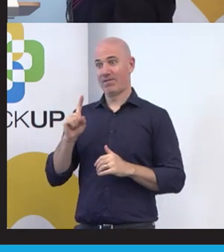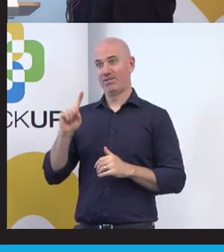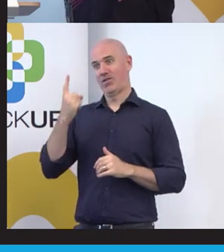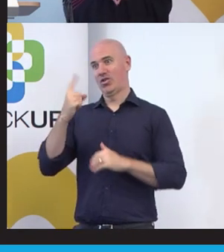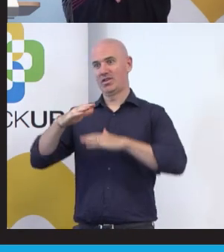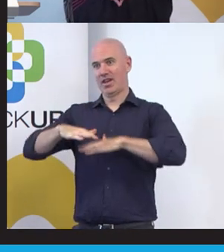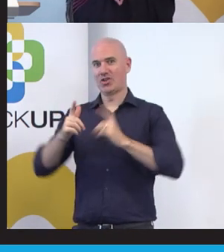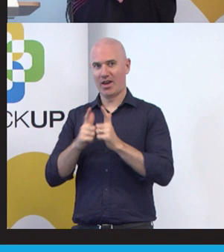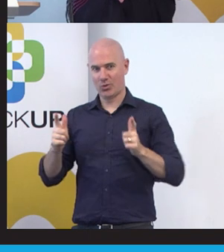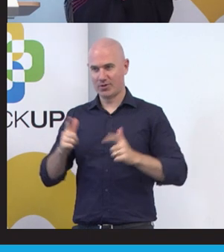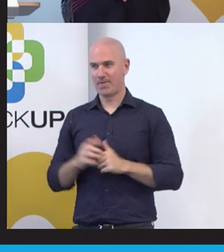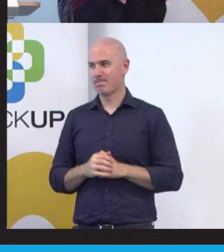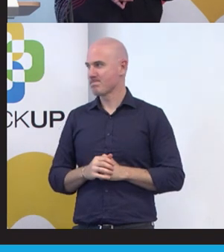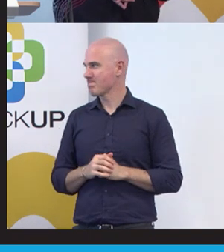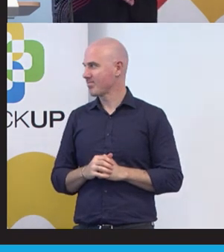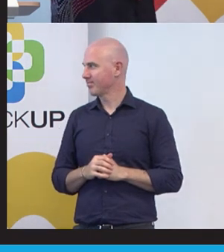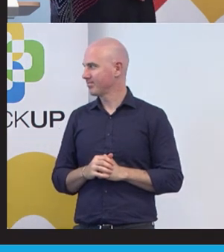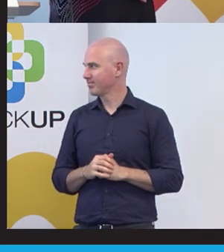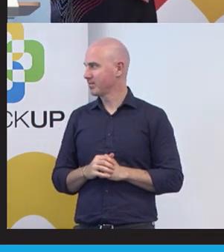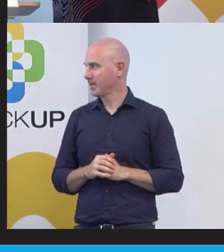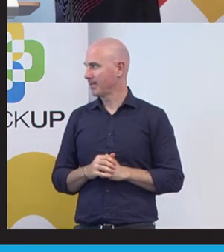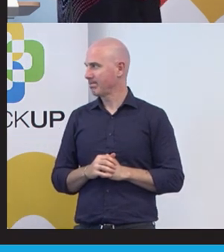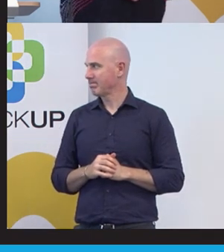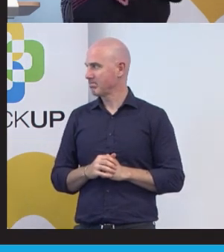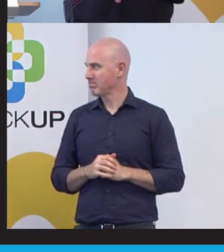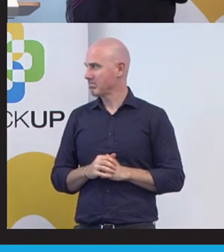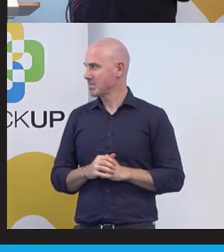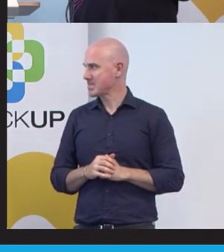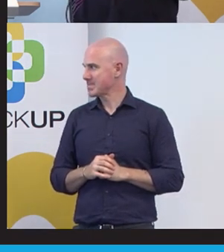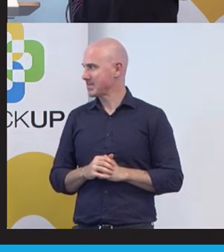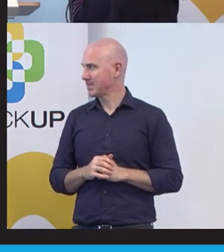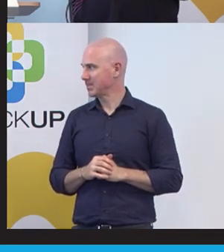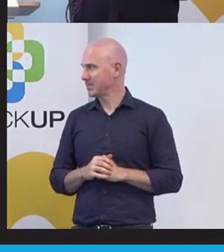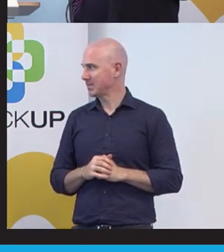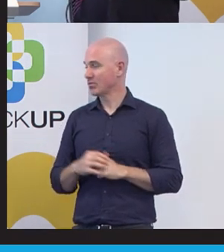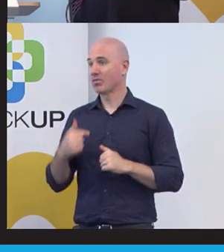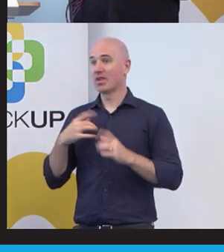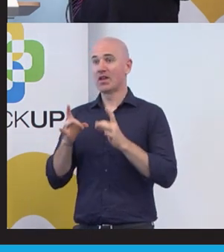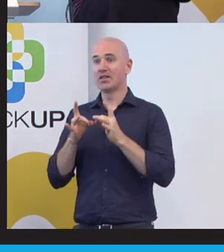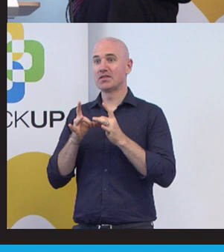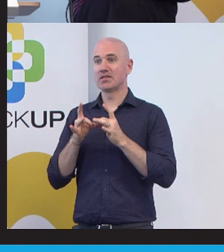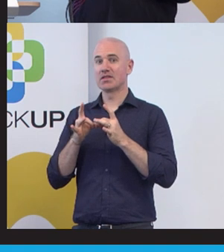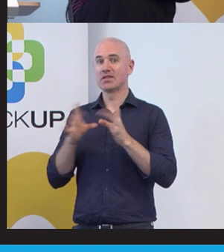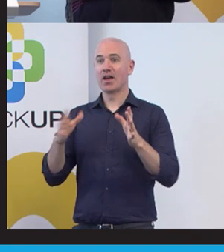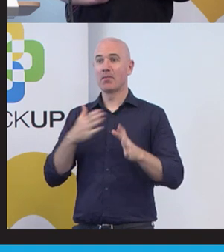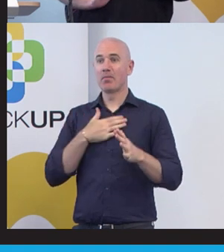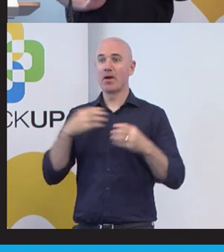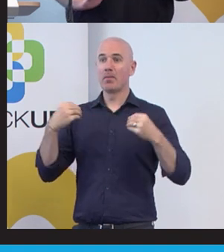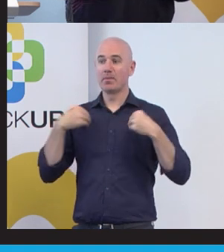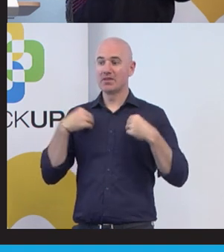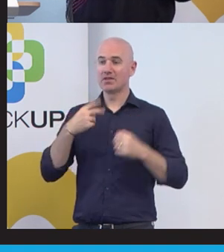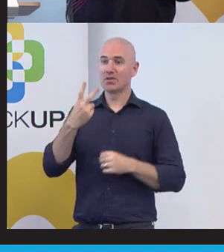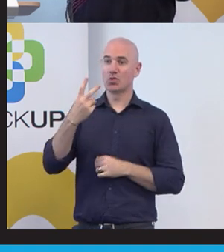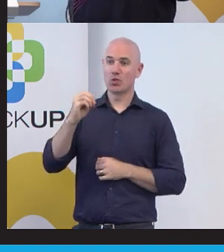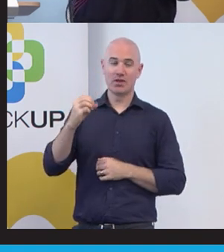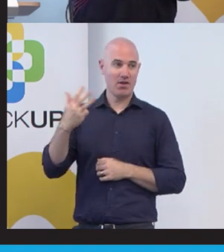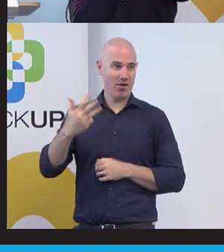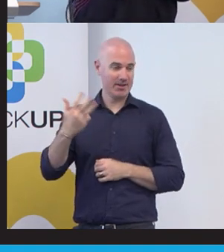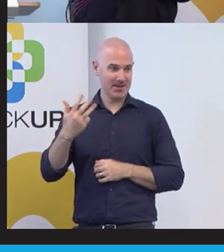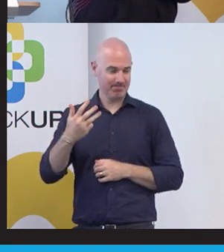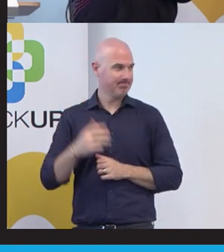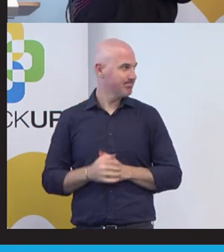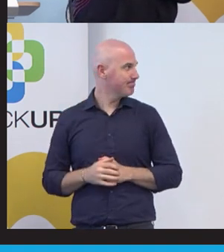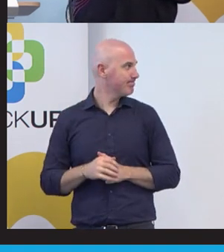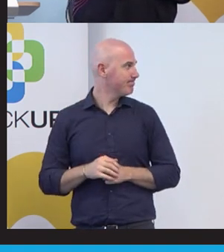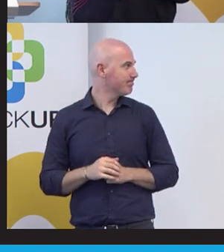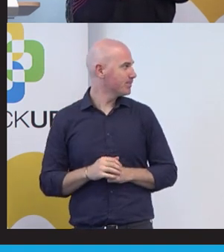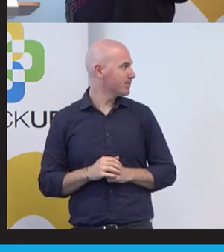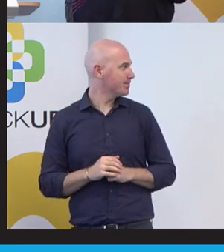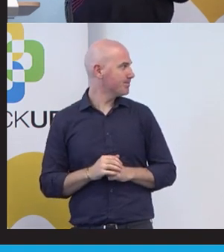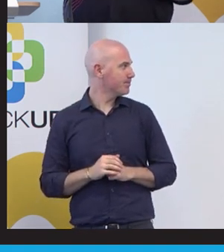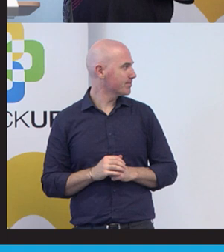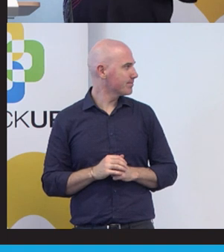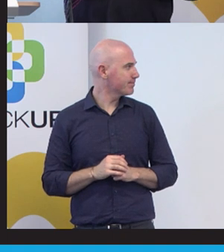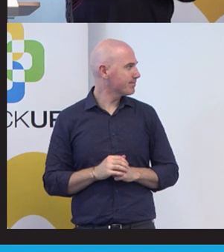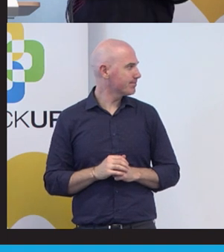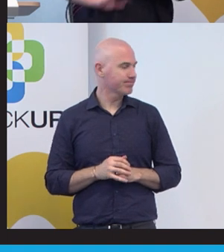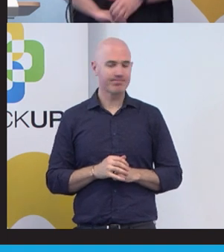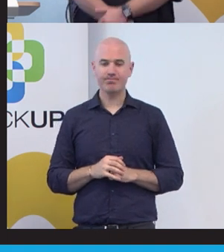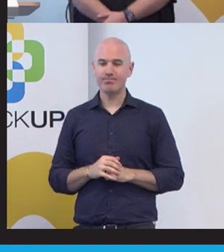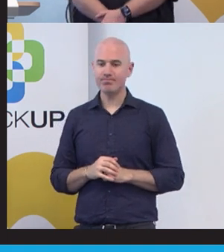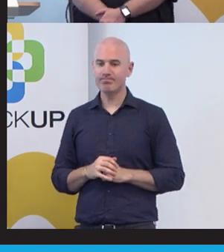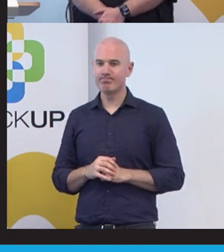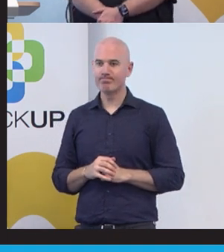And so I started off my business in 2019 and it's been why did I start my business? Well